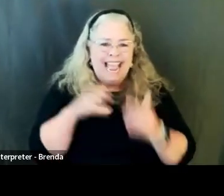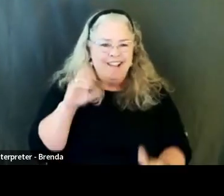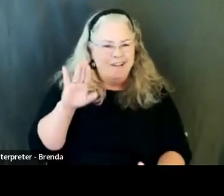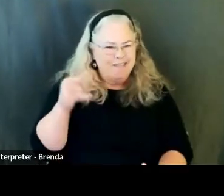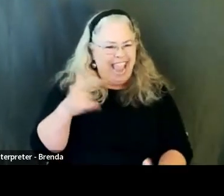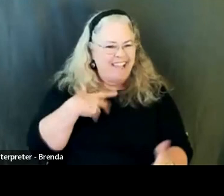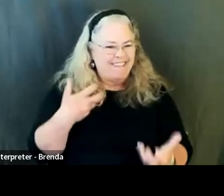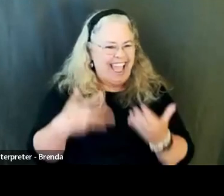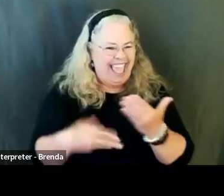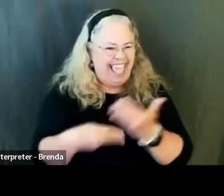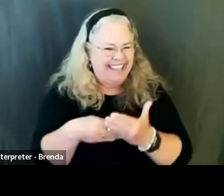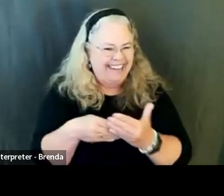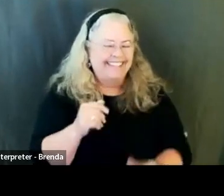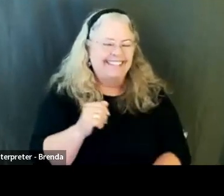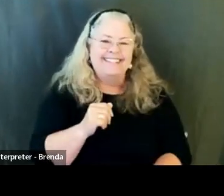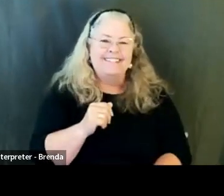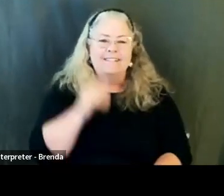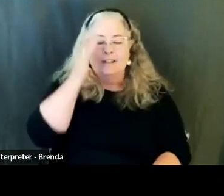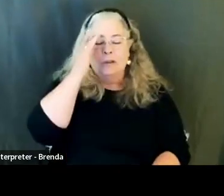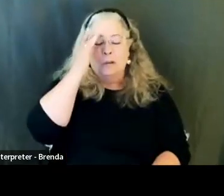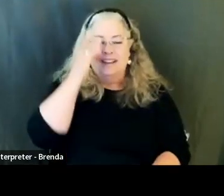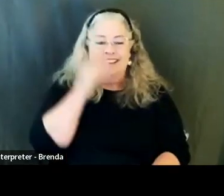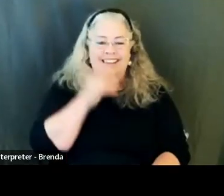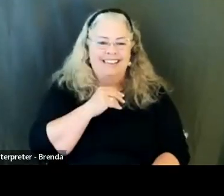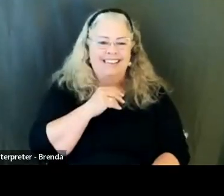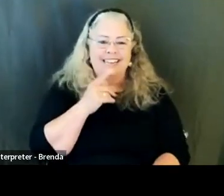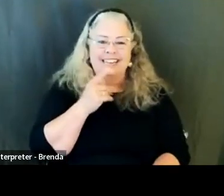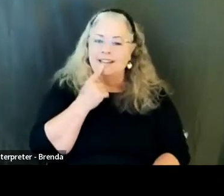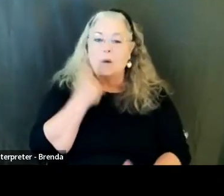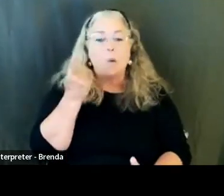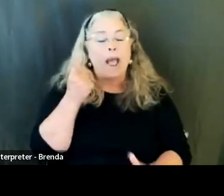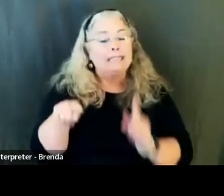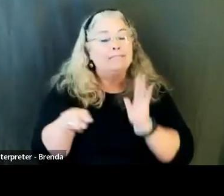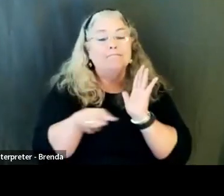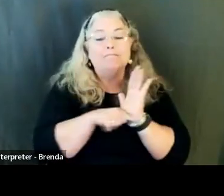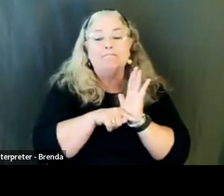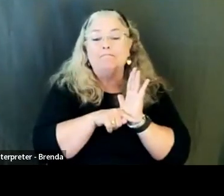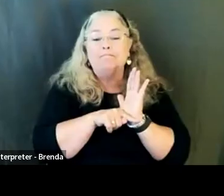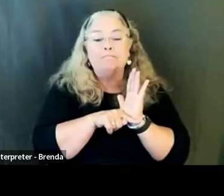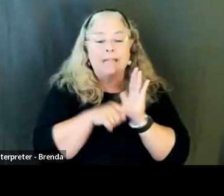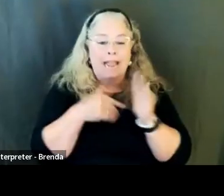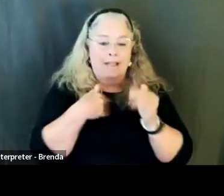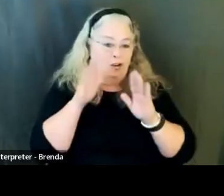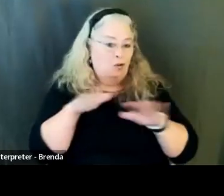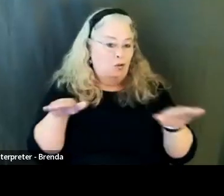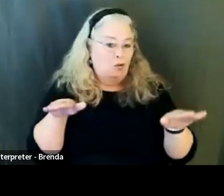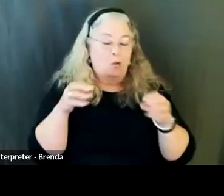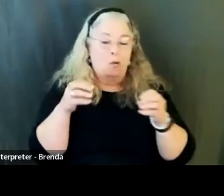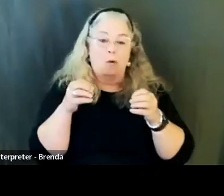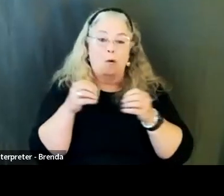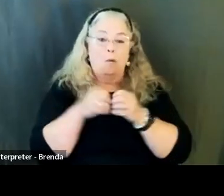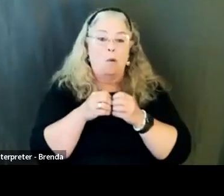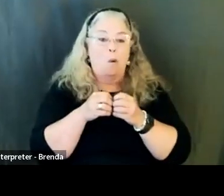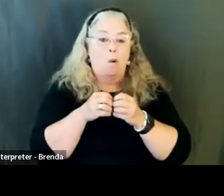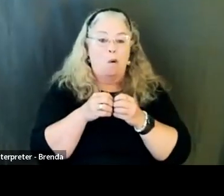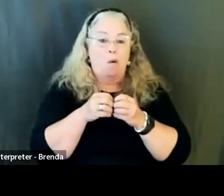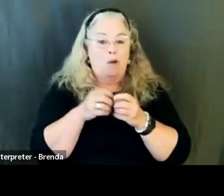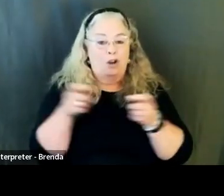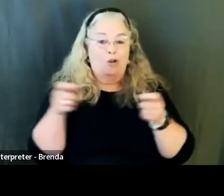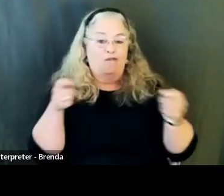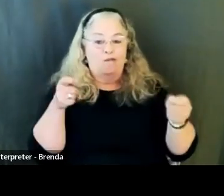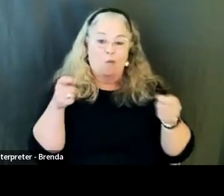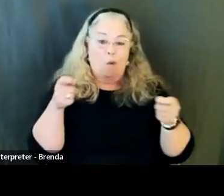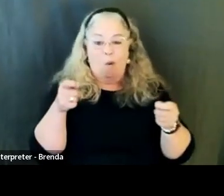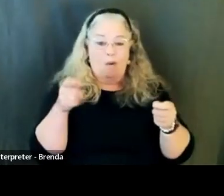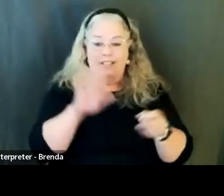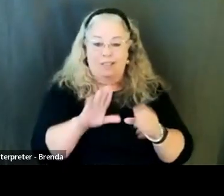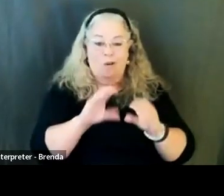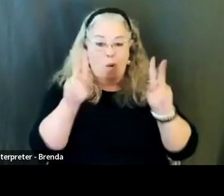so the the the disadvantage in having children be more in in control of their own education as as a